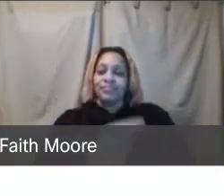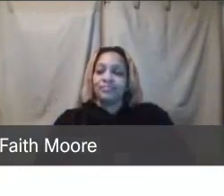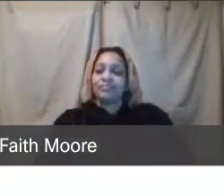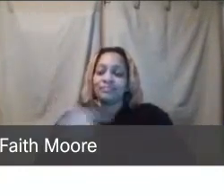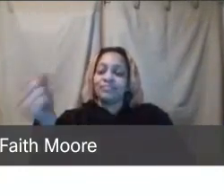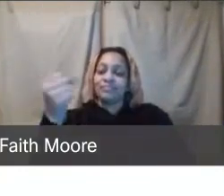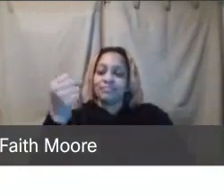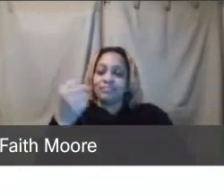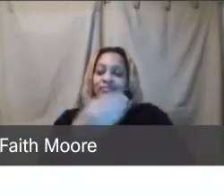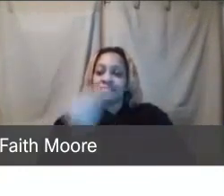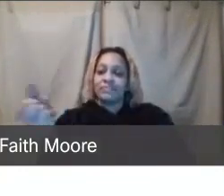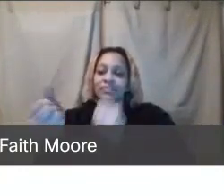just a couple of quick points again we're,